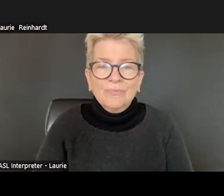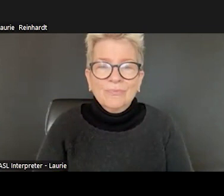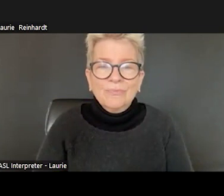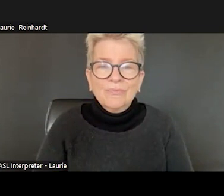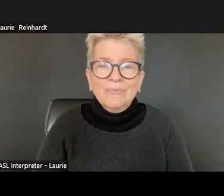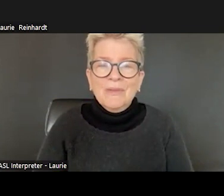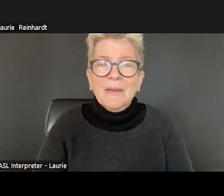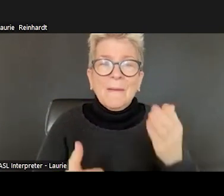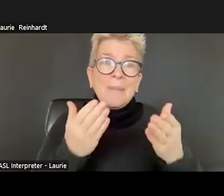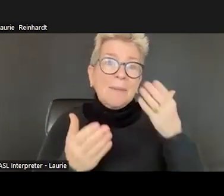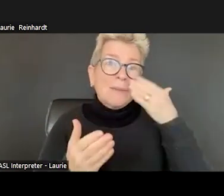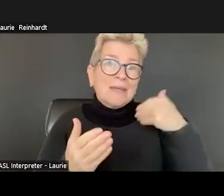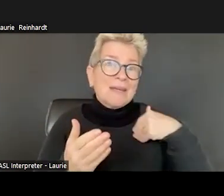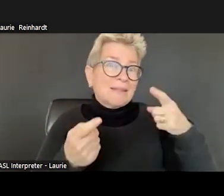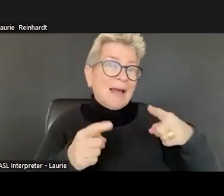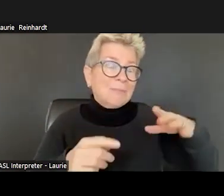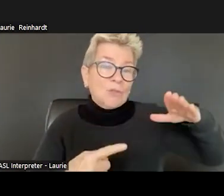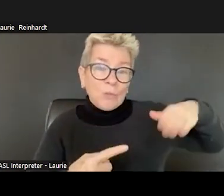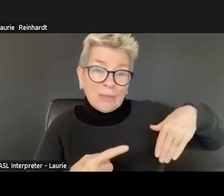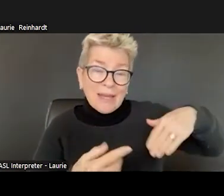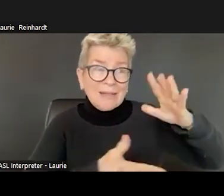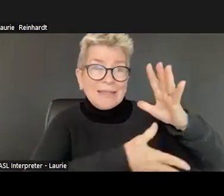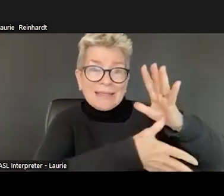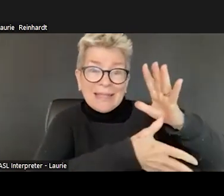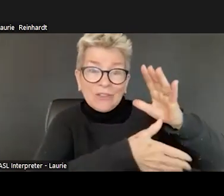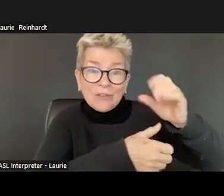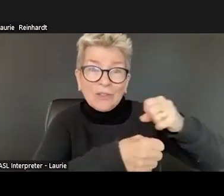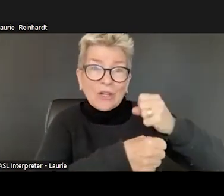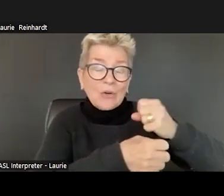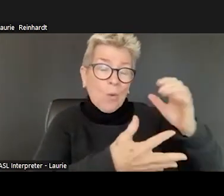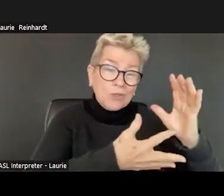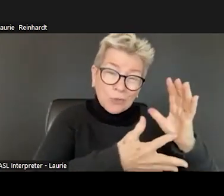it often happens in senior or maybe late in junior year of high school.